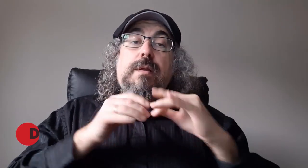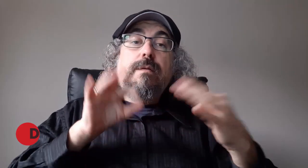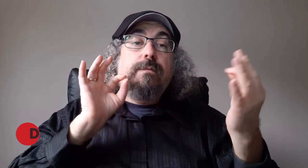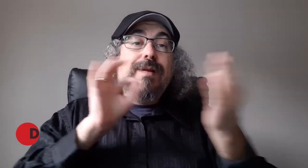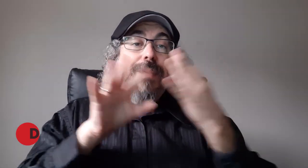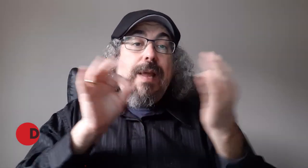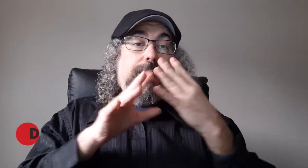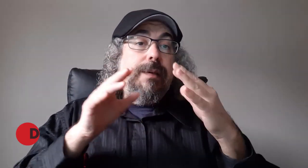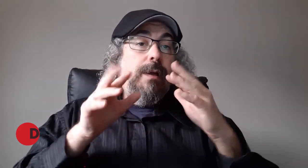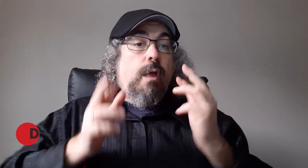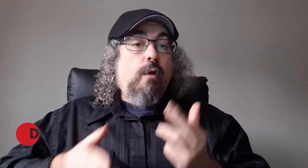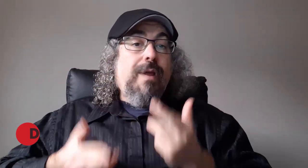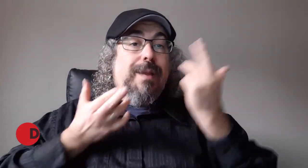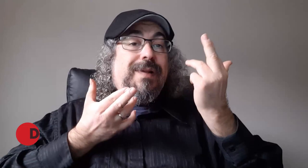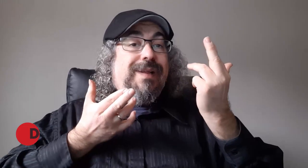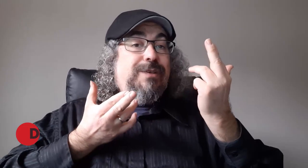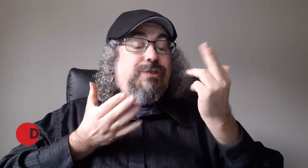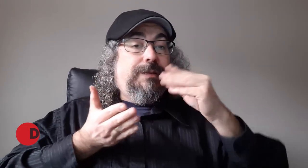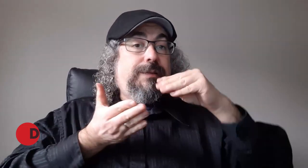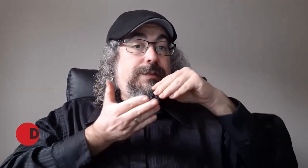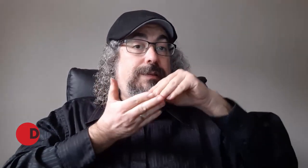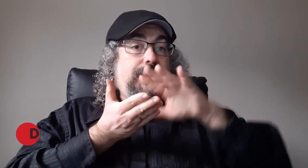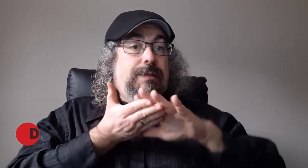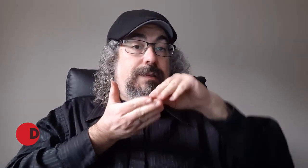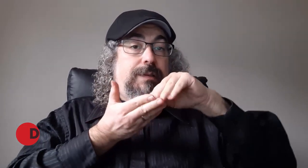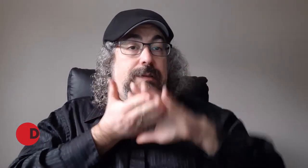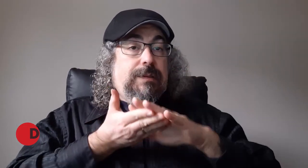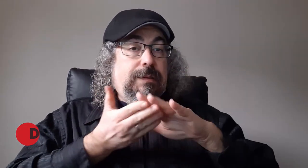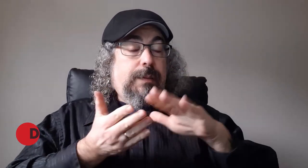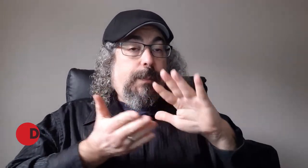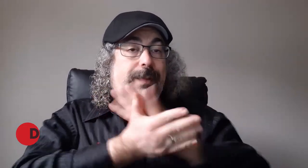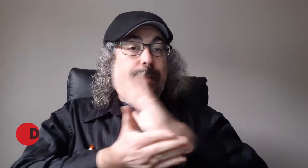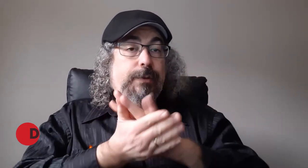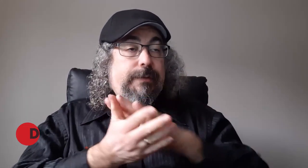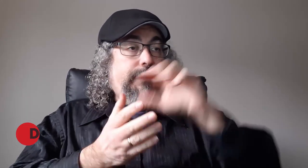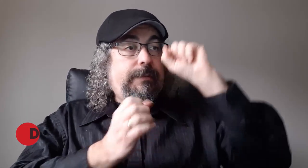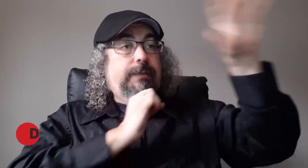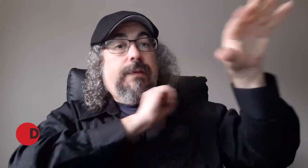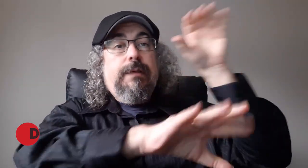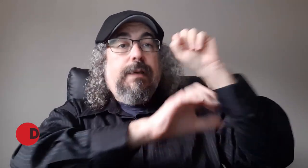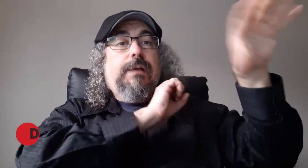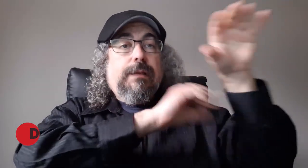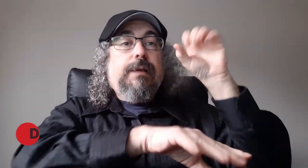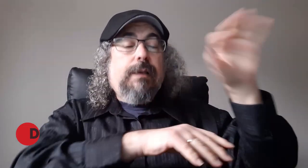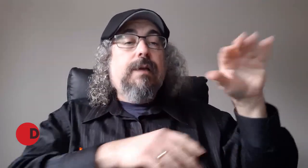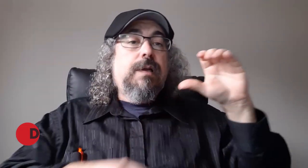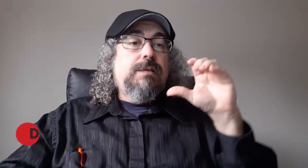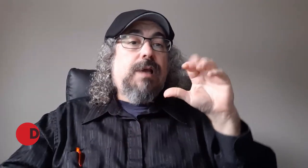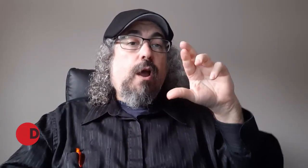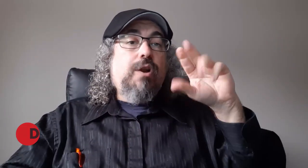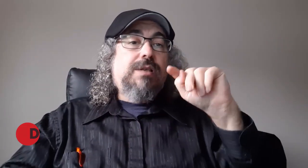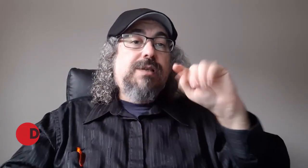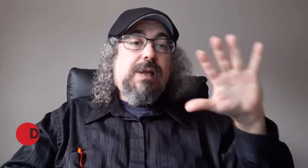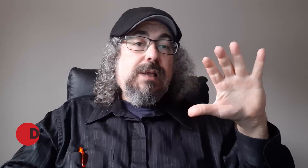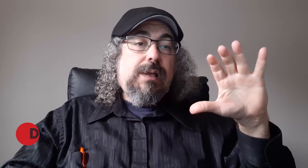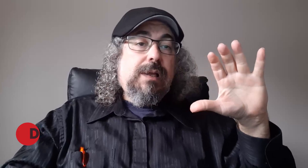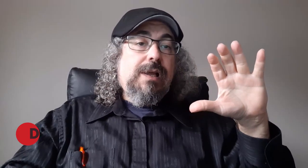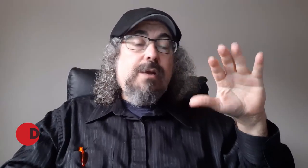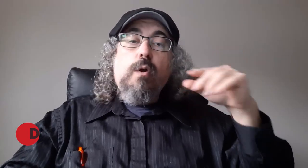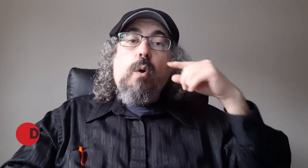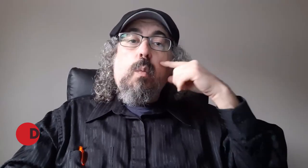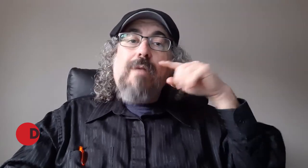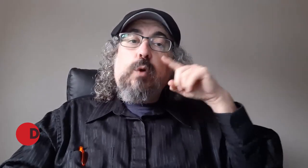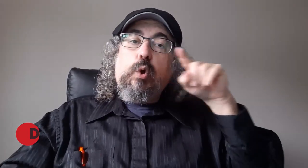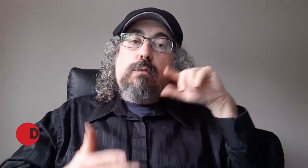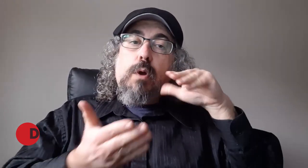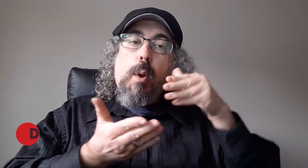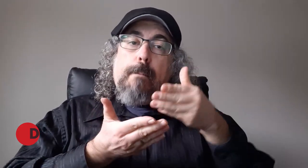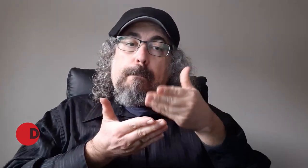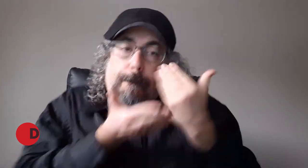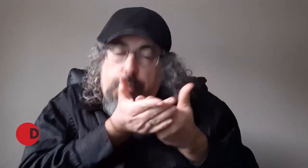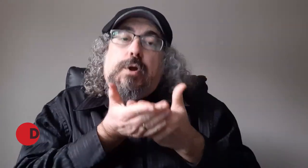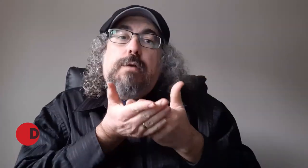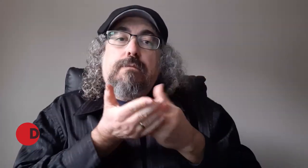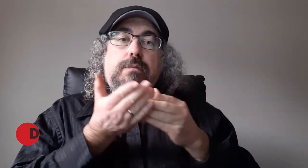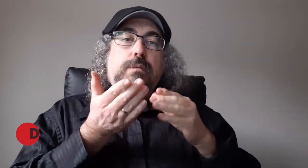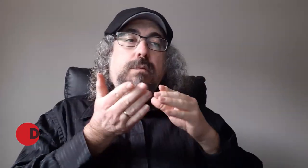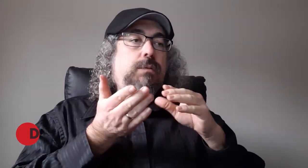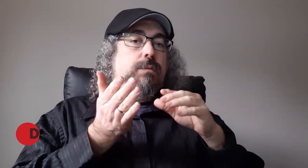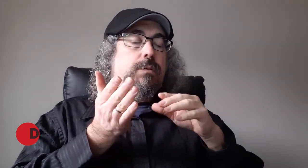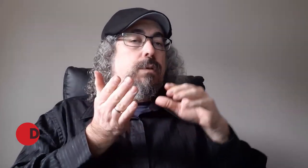Filing comments, feedback and recommendations with the CRTC proves